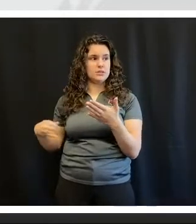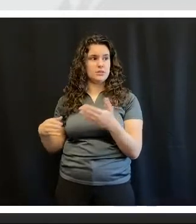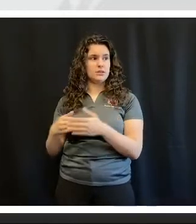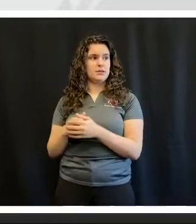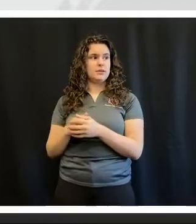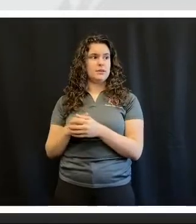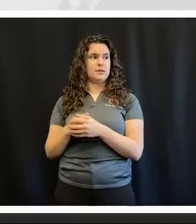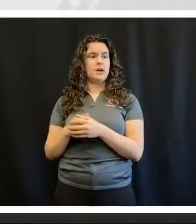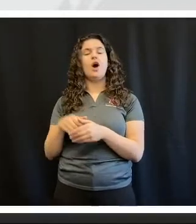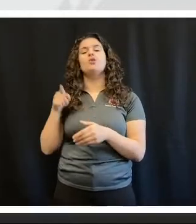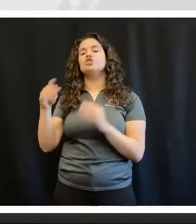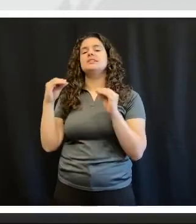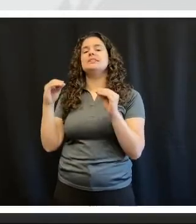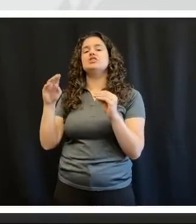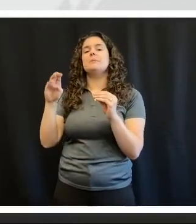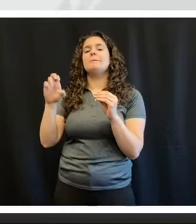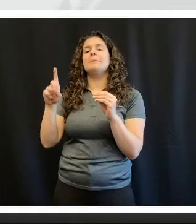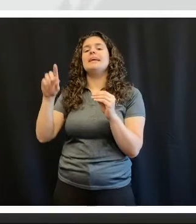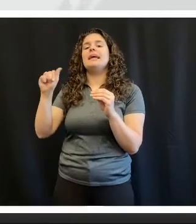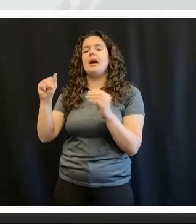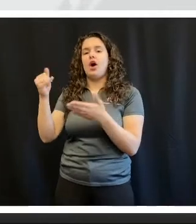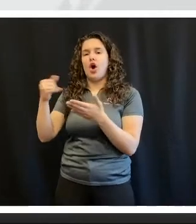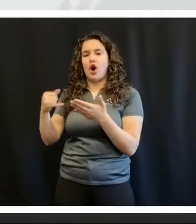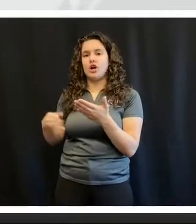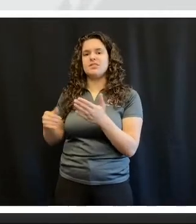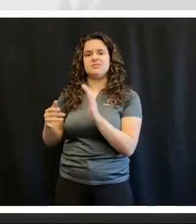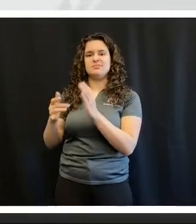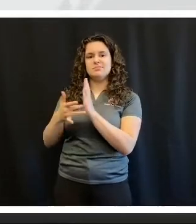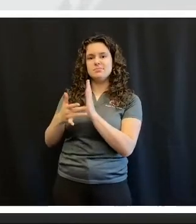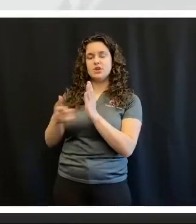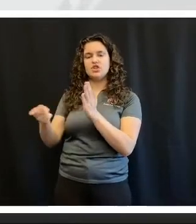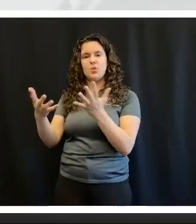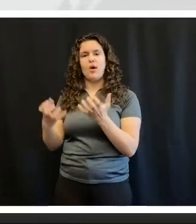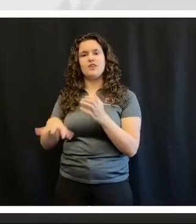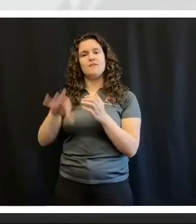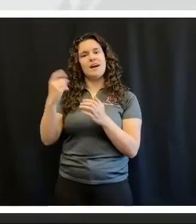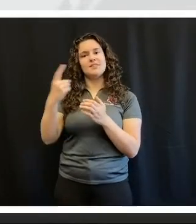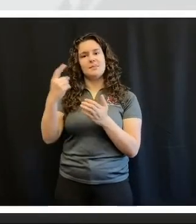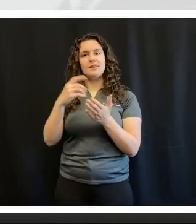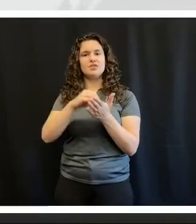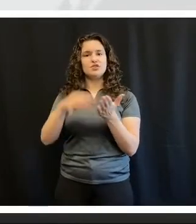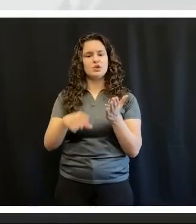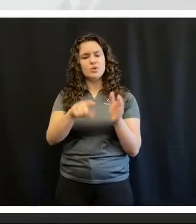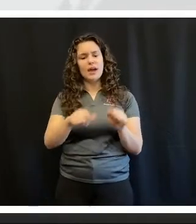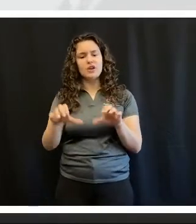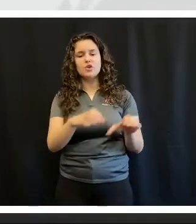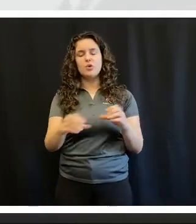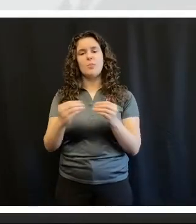something that would be therapeutic. And wanted to find something for her students to do that would be therapeutic, something that kept them learning, working academically